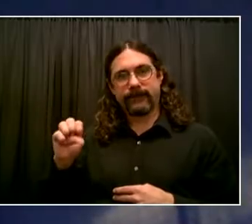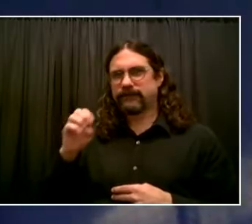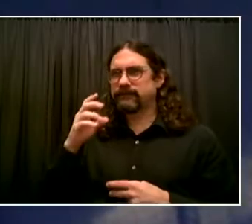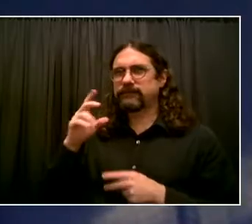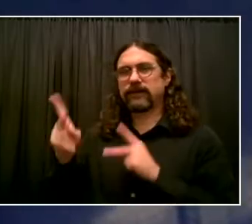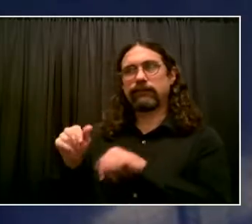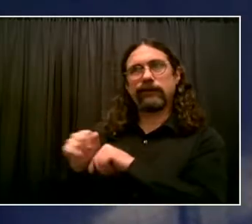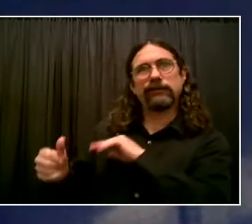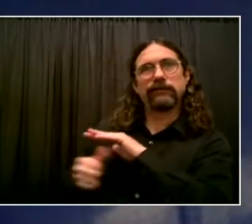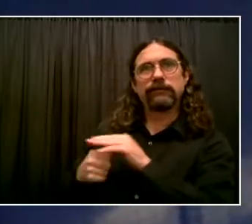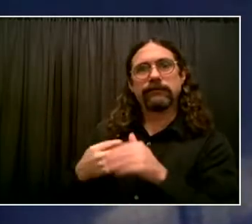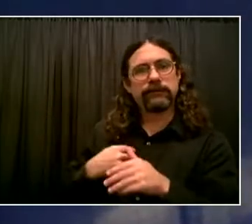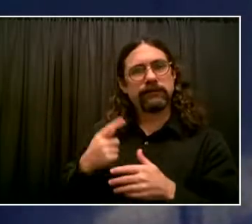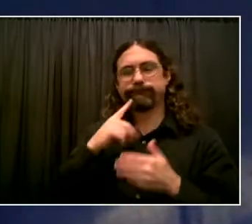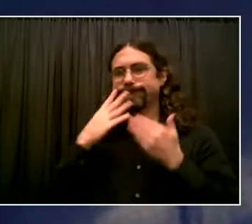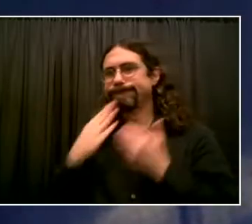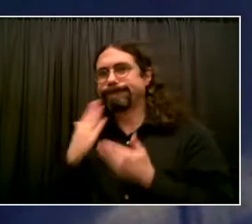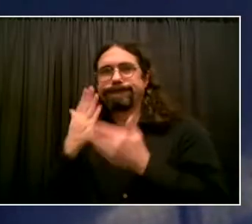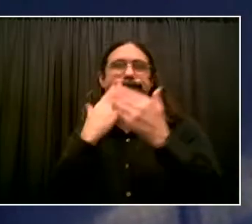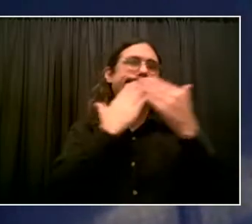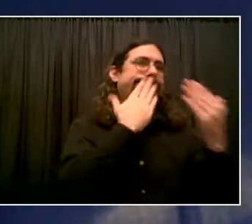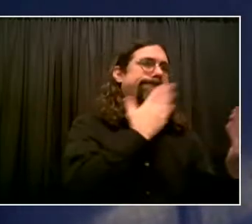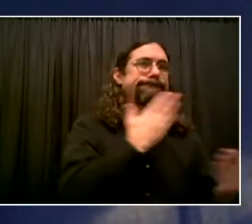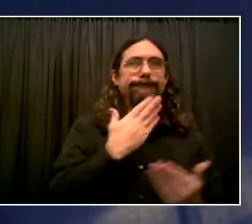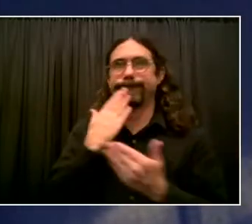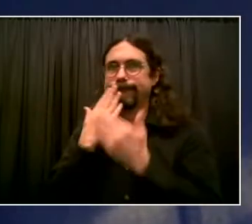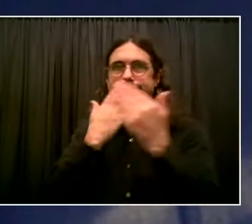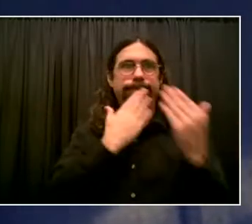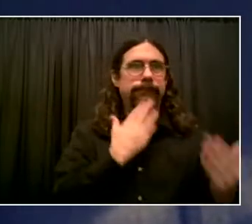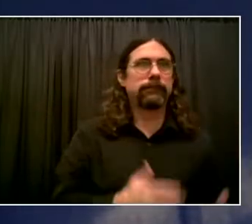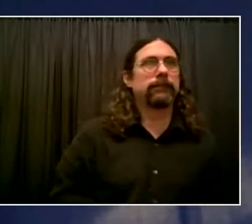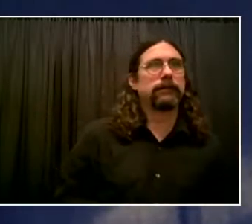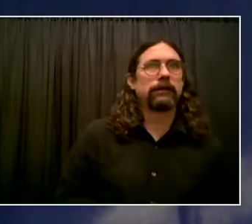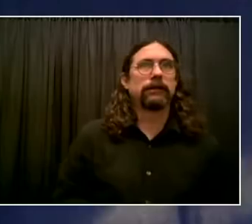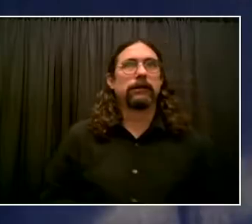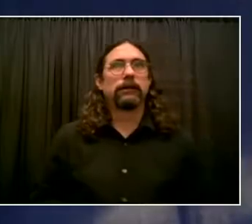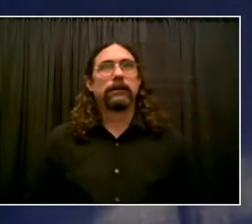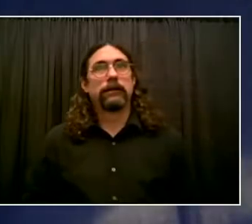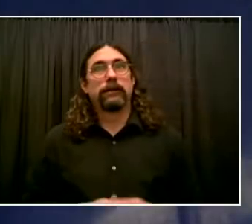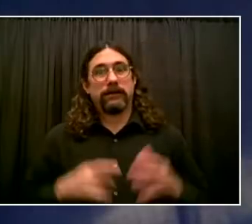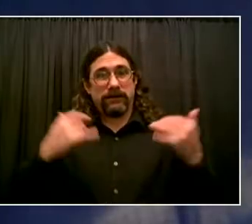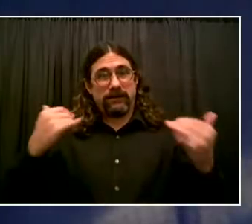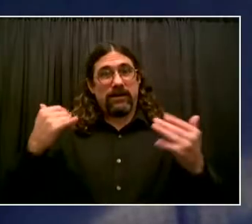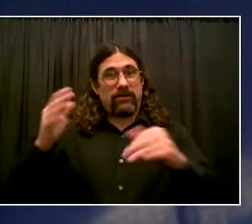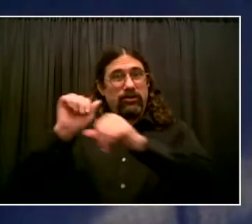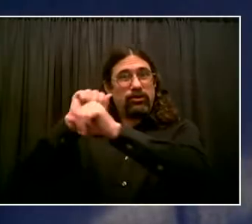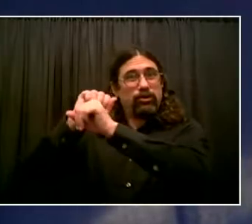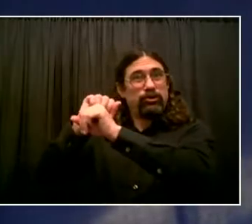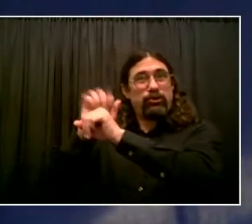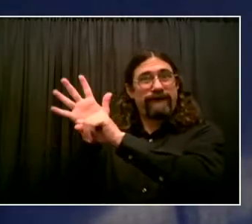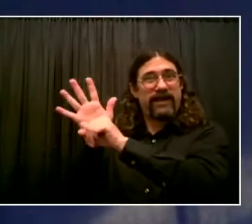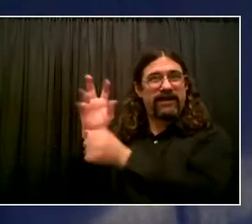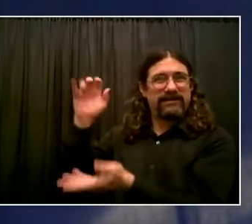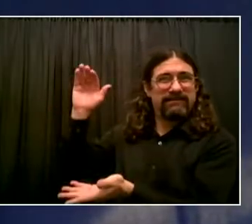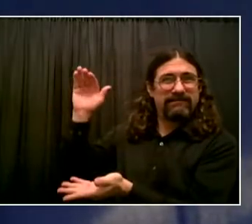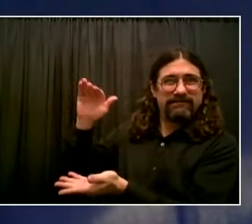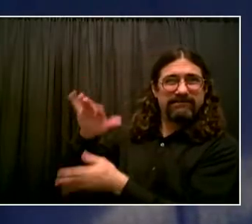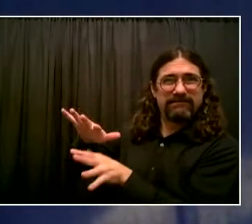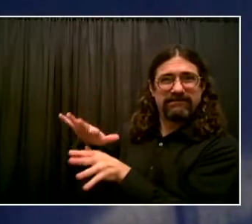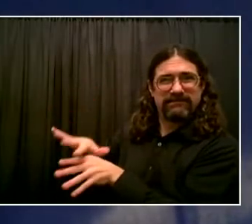THANKS ON MY TEAM TO JULIA AND PEOPLE WHO LED COMMUNITY